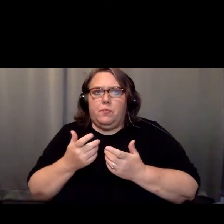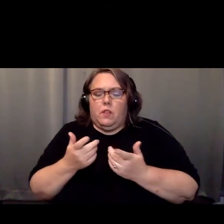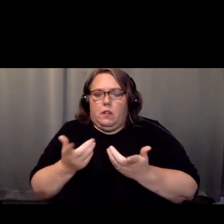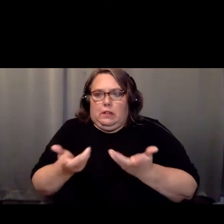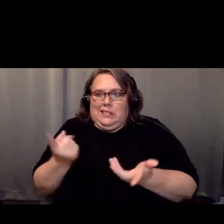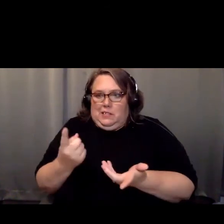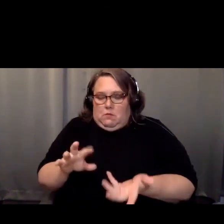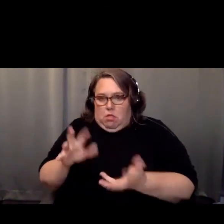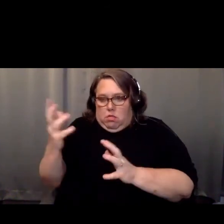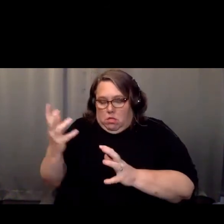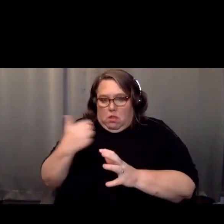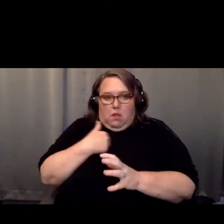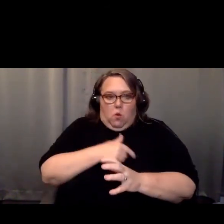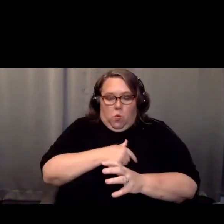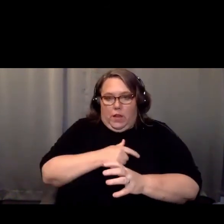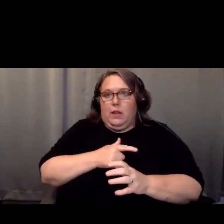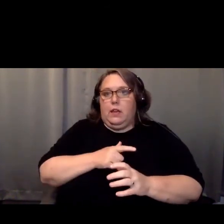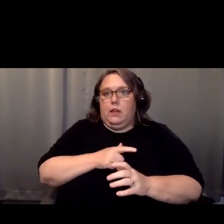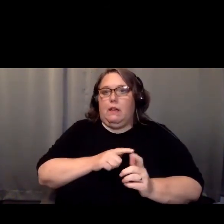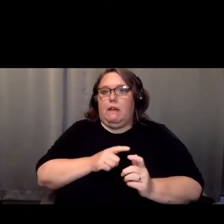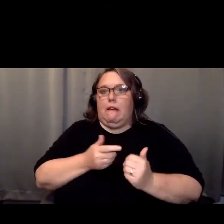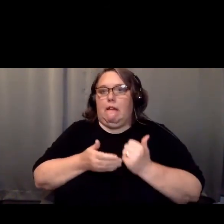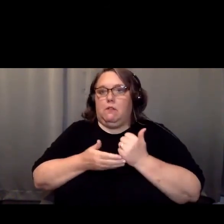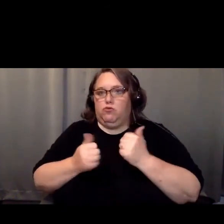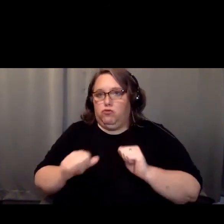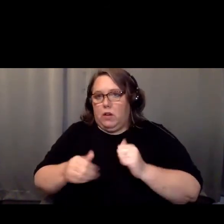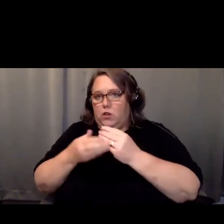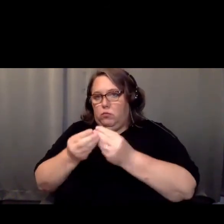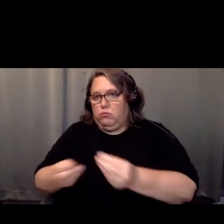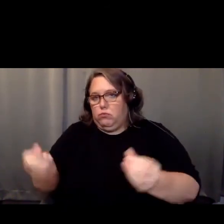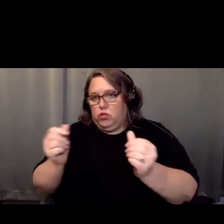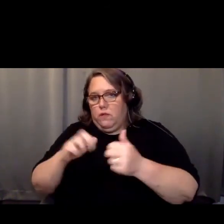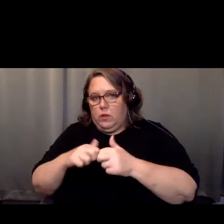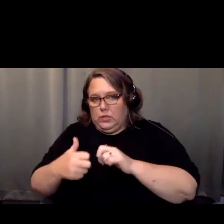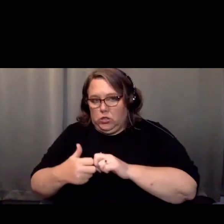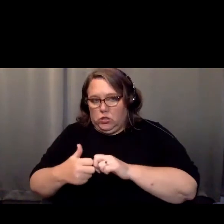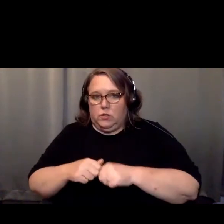we intend to resolve those issues and we're required to resolve those issues